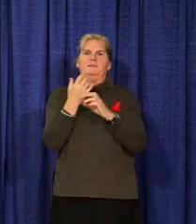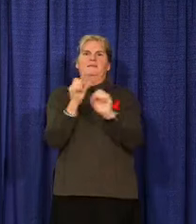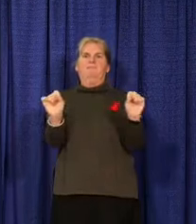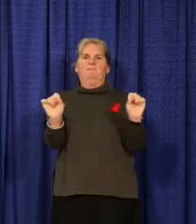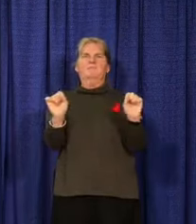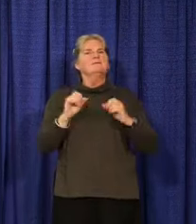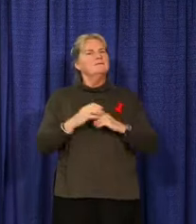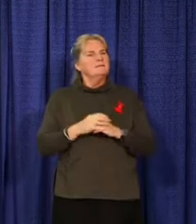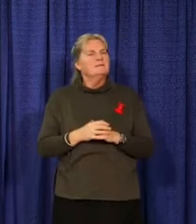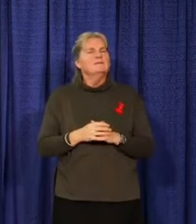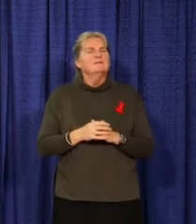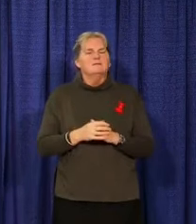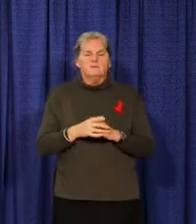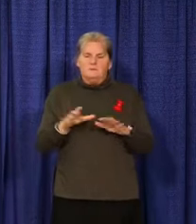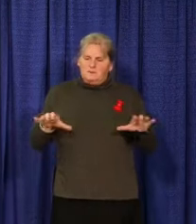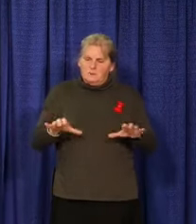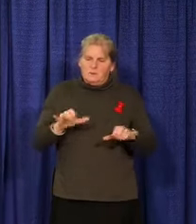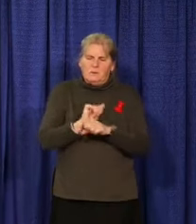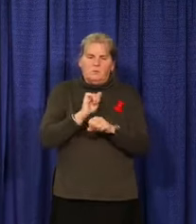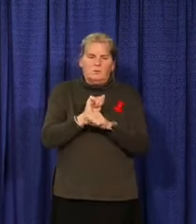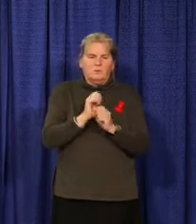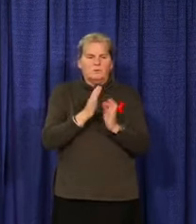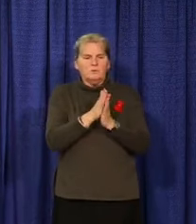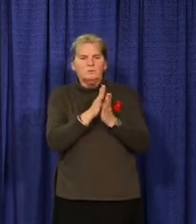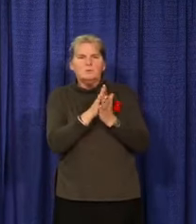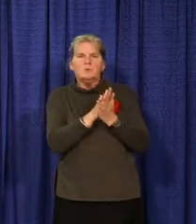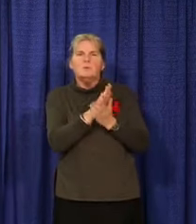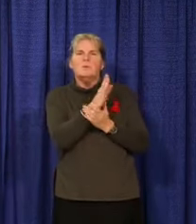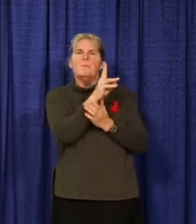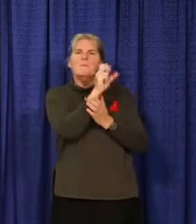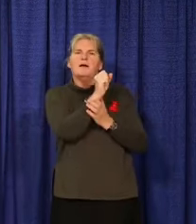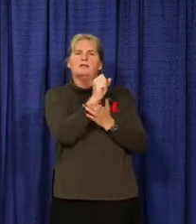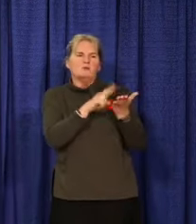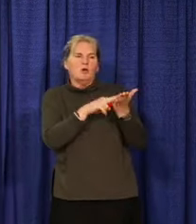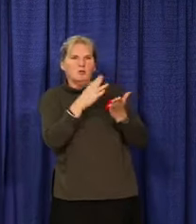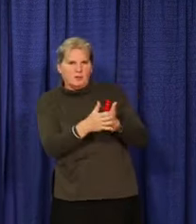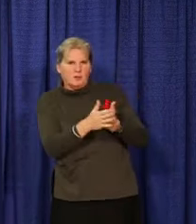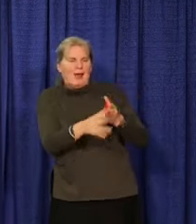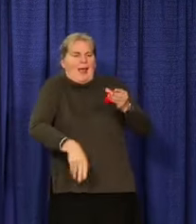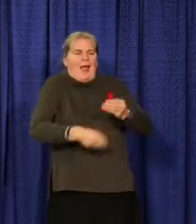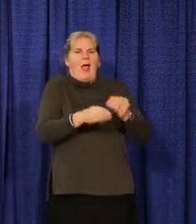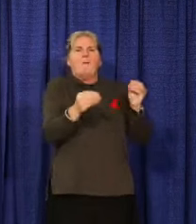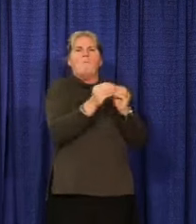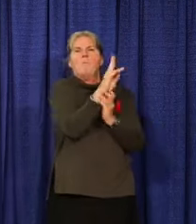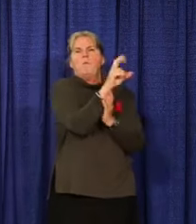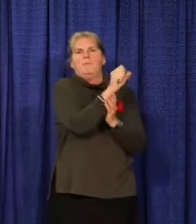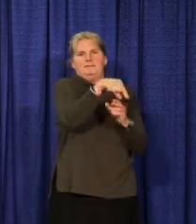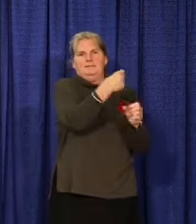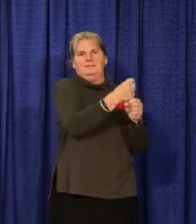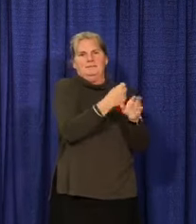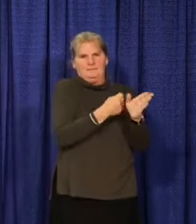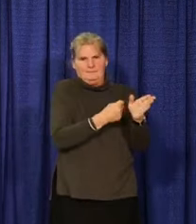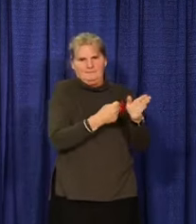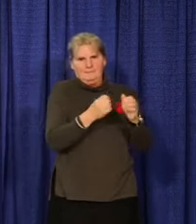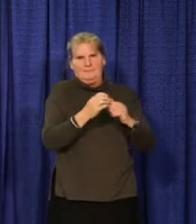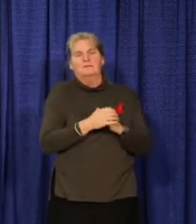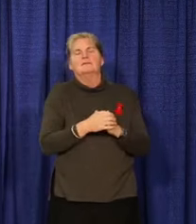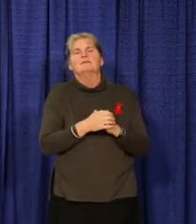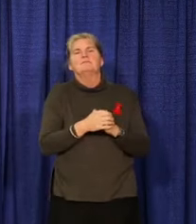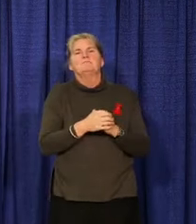safely possible. We are working with our school bus contractor to provide additional school buses this year.